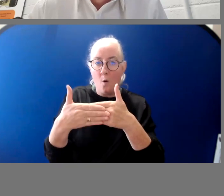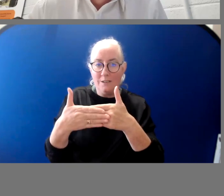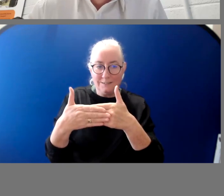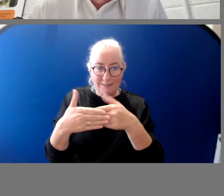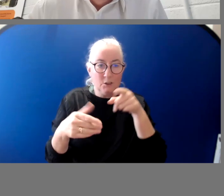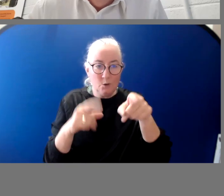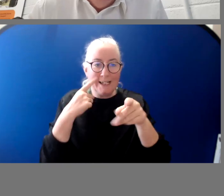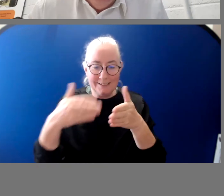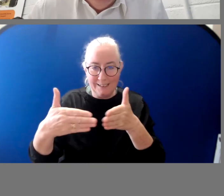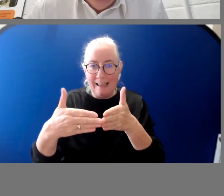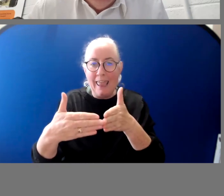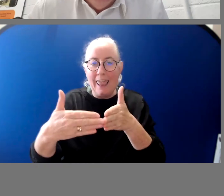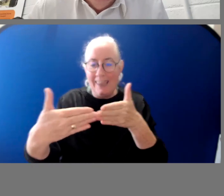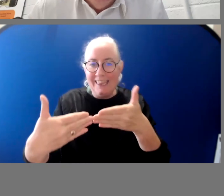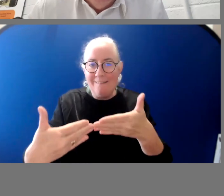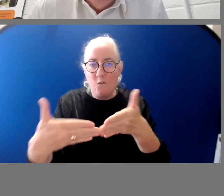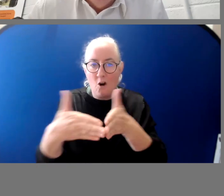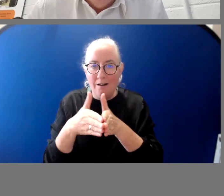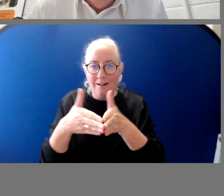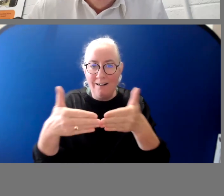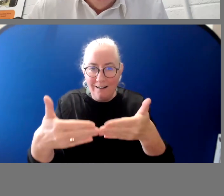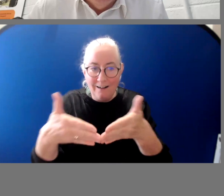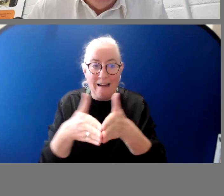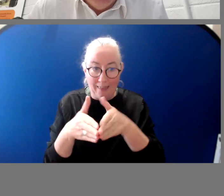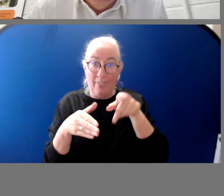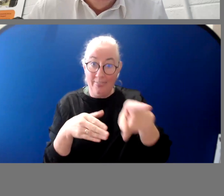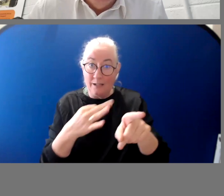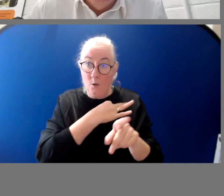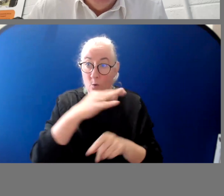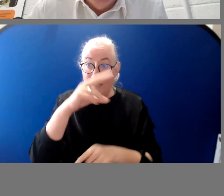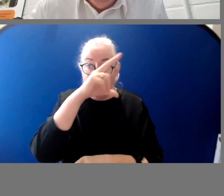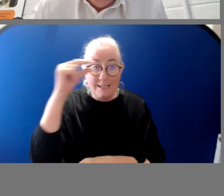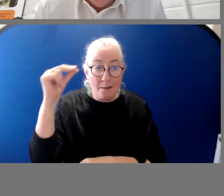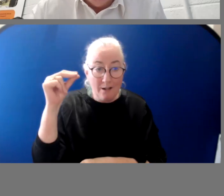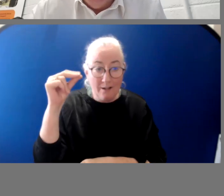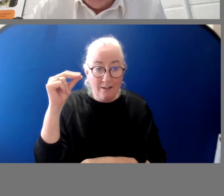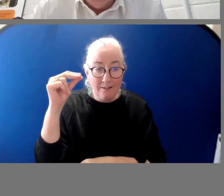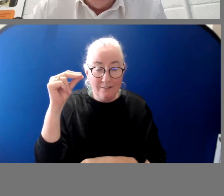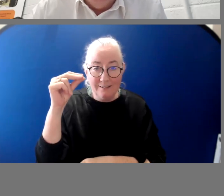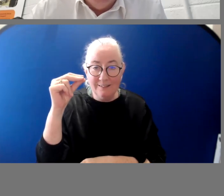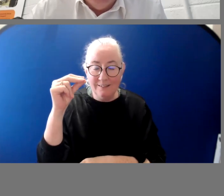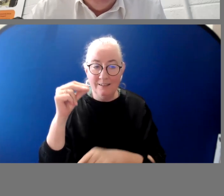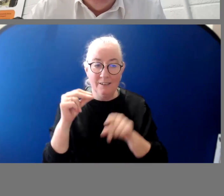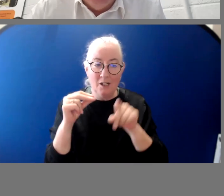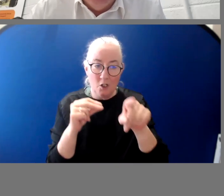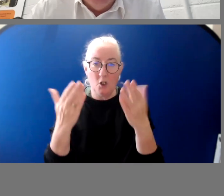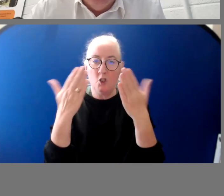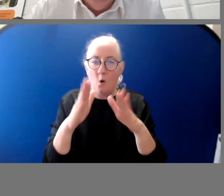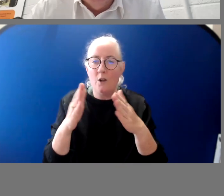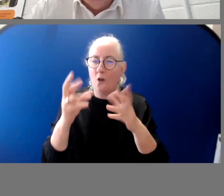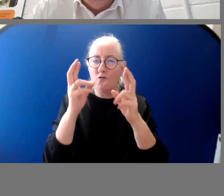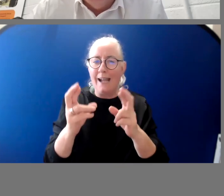lever is a good example of your the center image of your the right type of door closer to use in